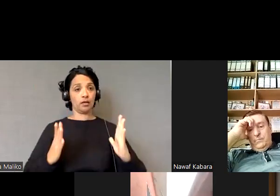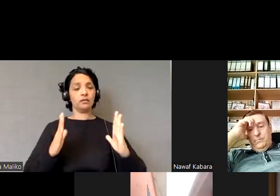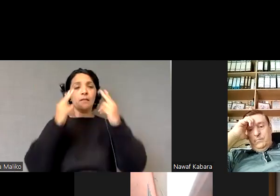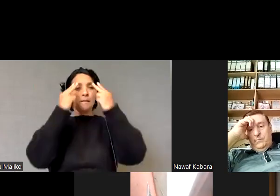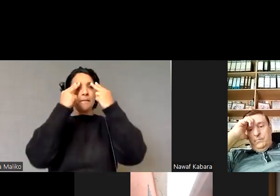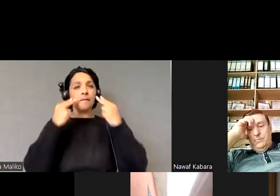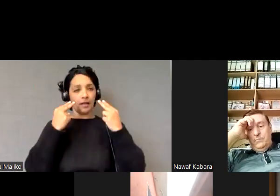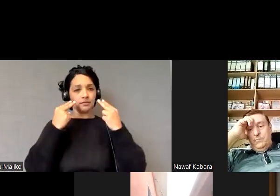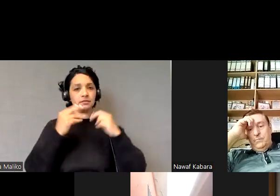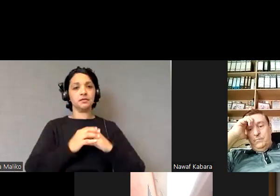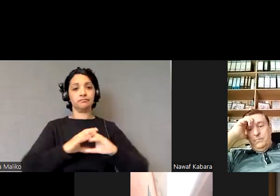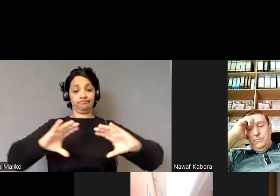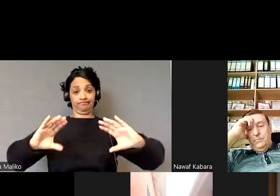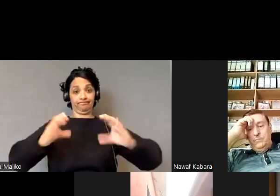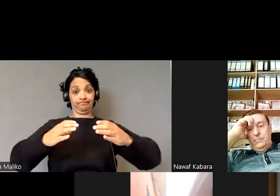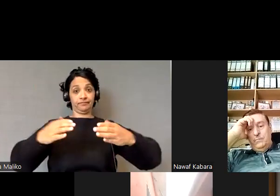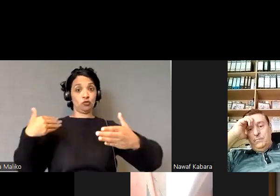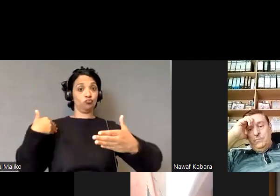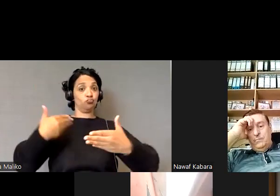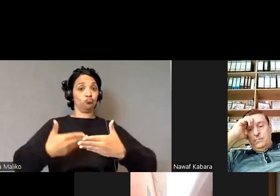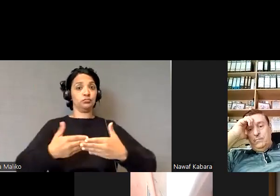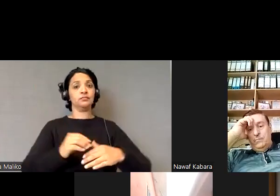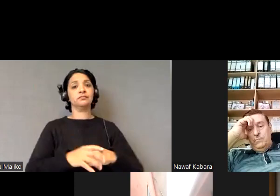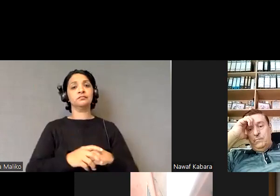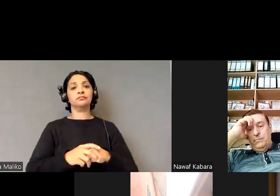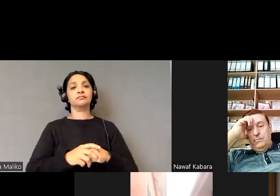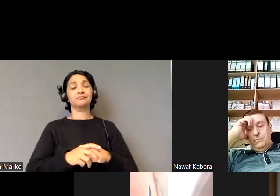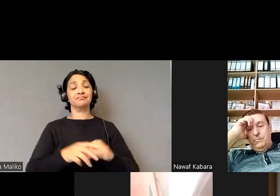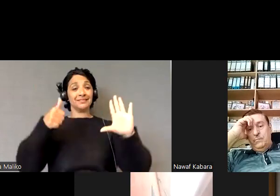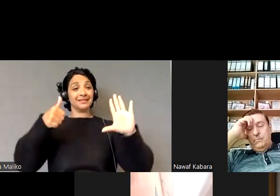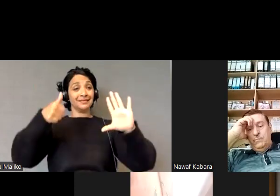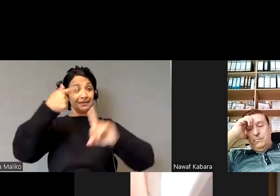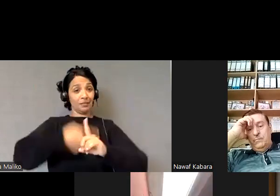not been a single meeting for authorities and persons with disabilities.